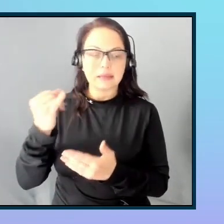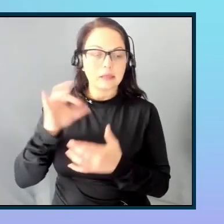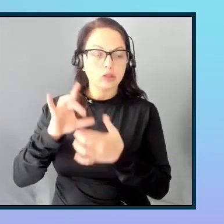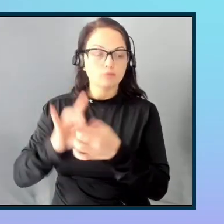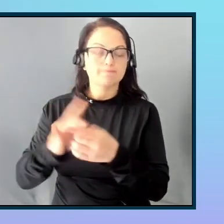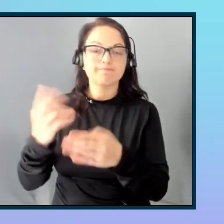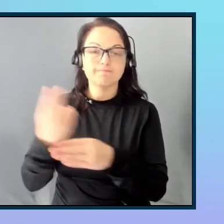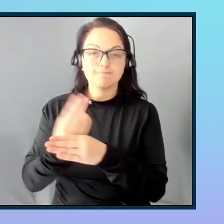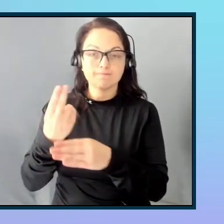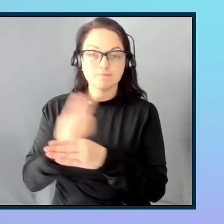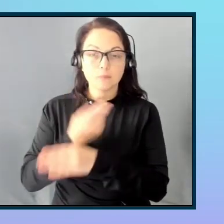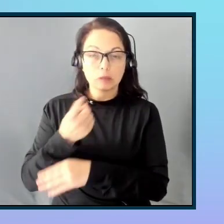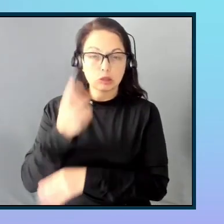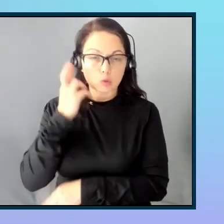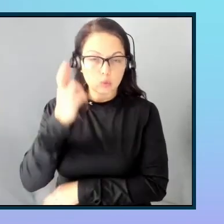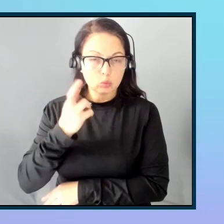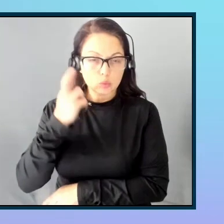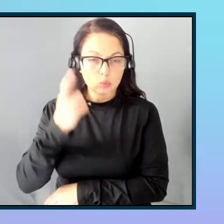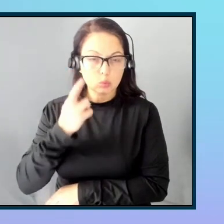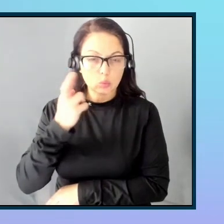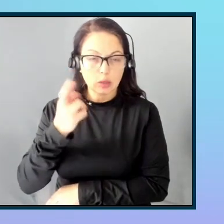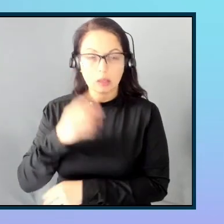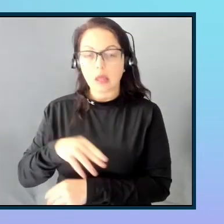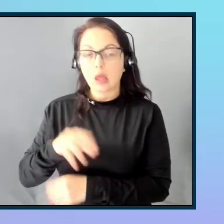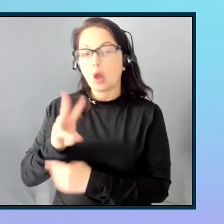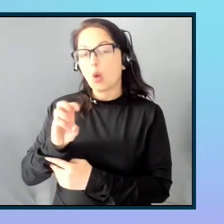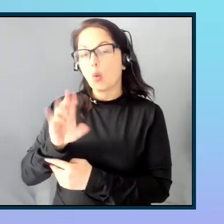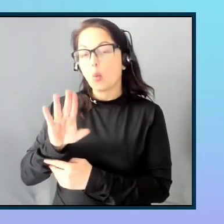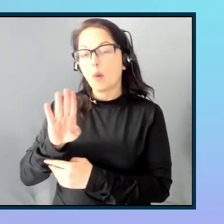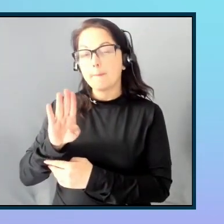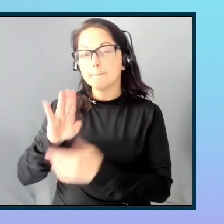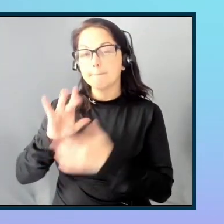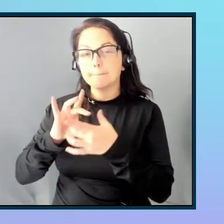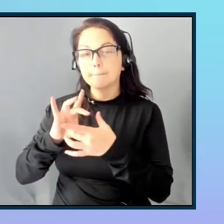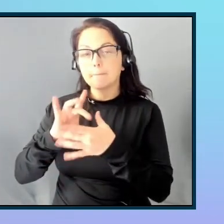Gives a realized that web content is very broad